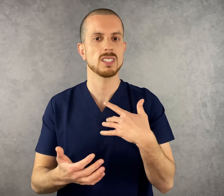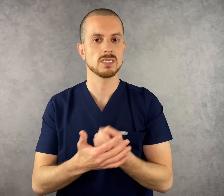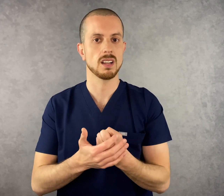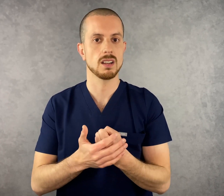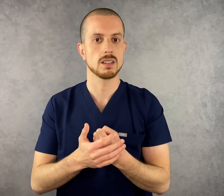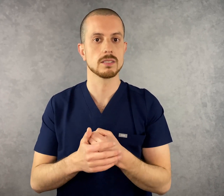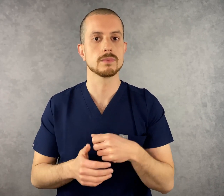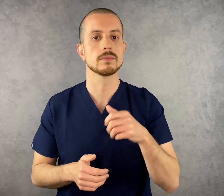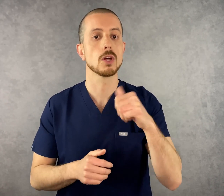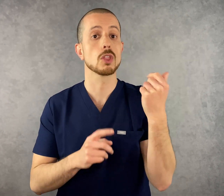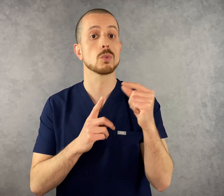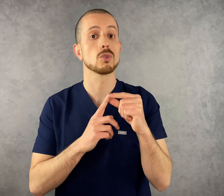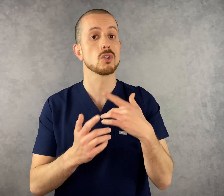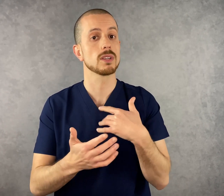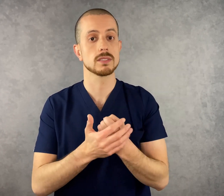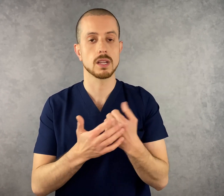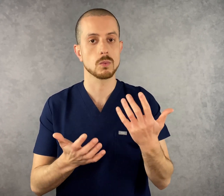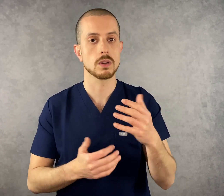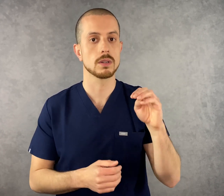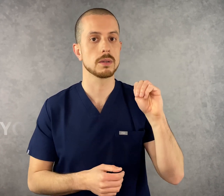Another name for this is